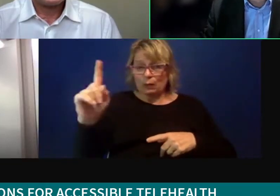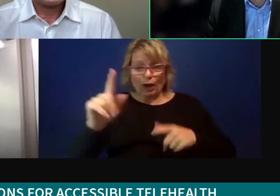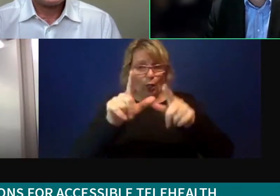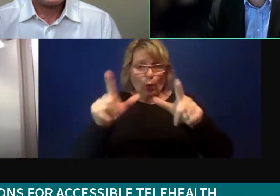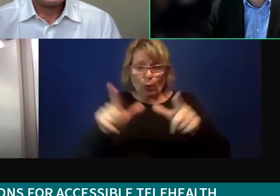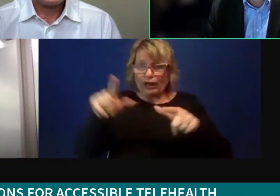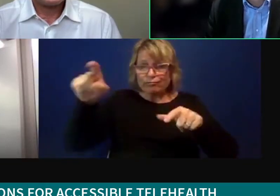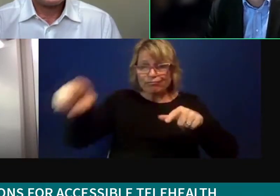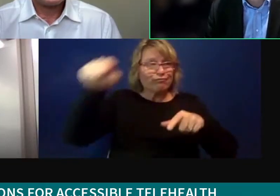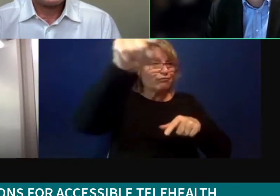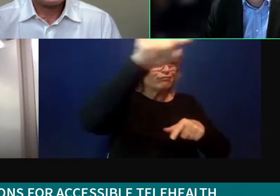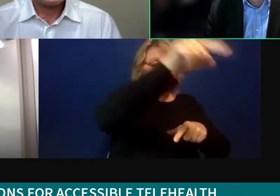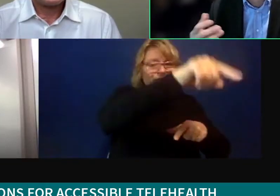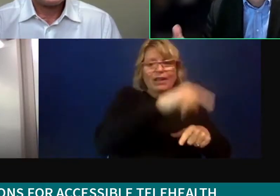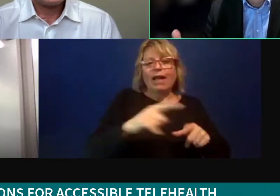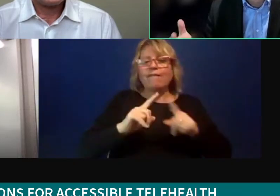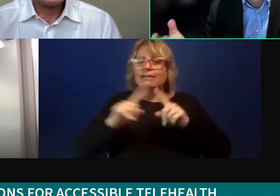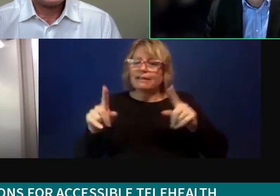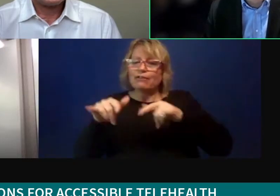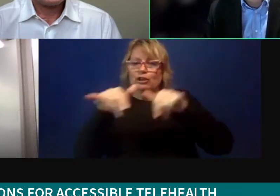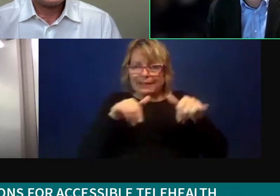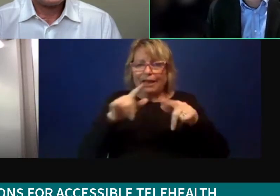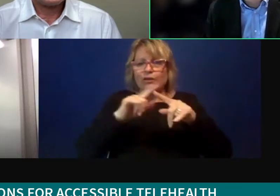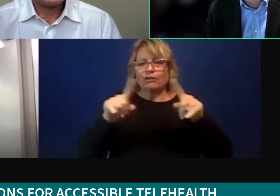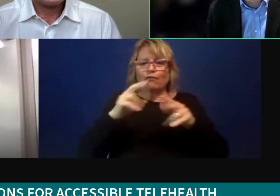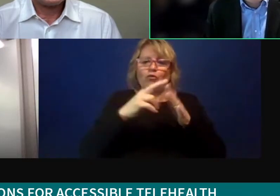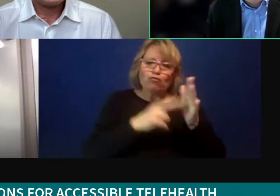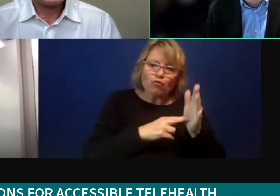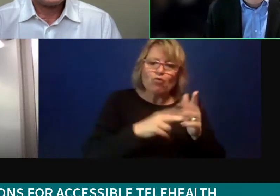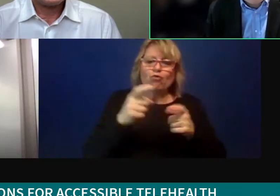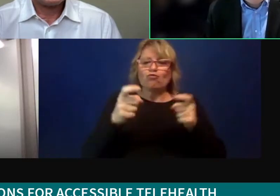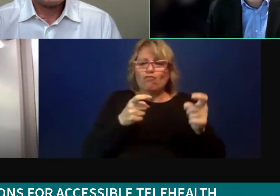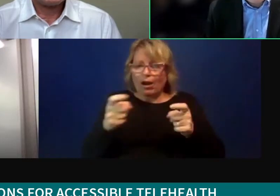different standards and there are different rules and regulations that we have to abide by. And that